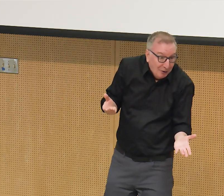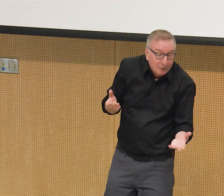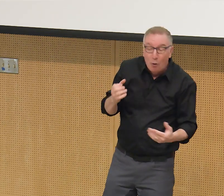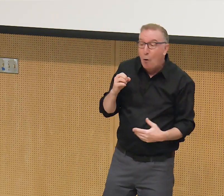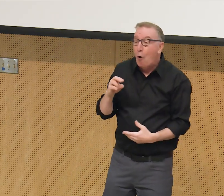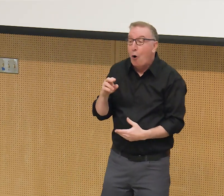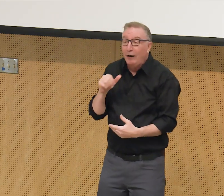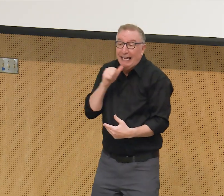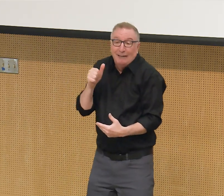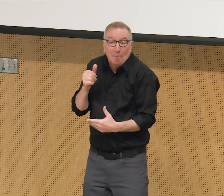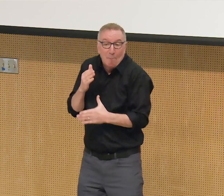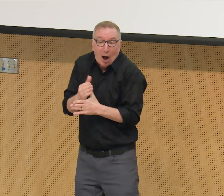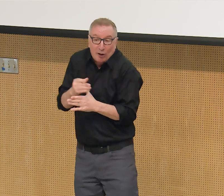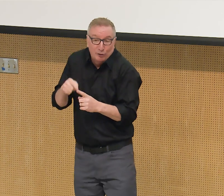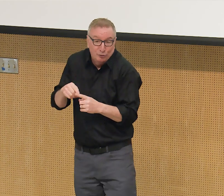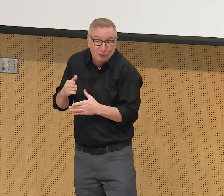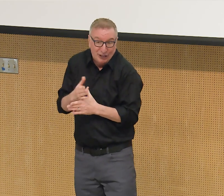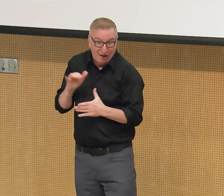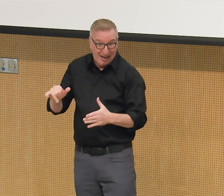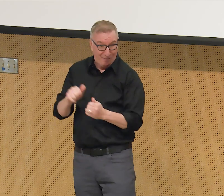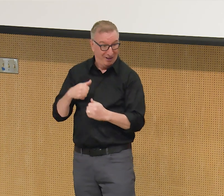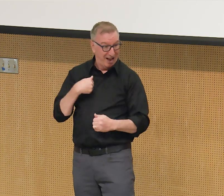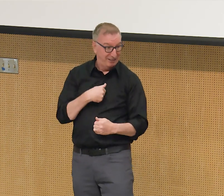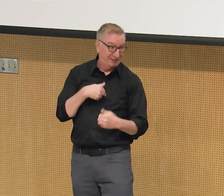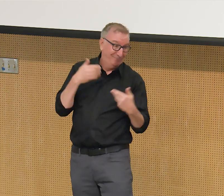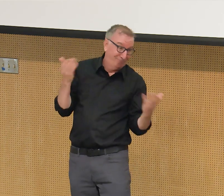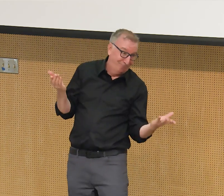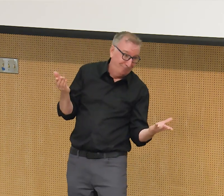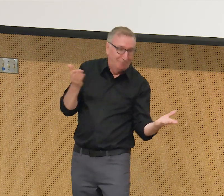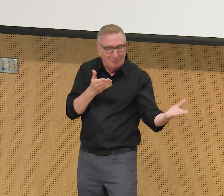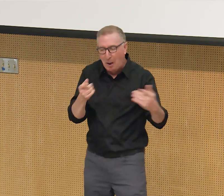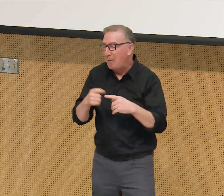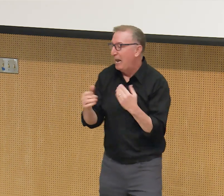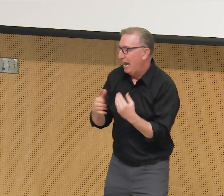I didn't even know that NTID was here and no one shared that with me.